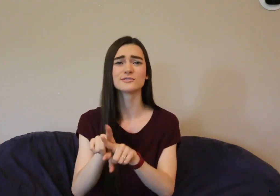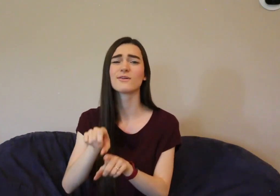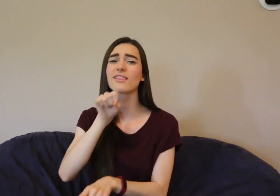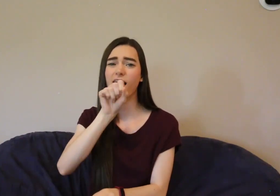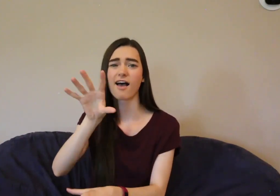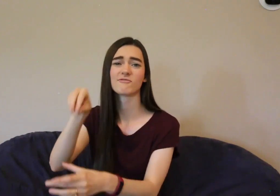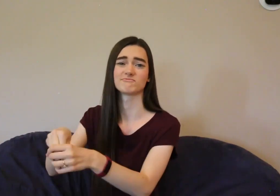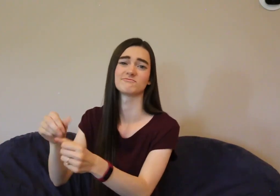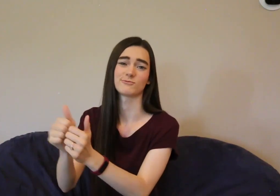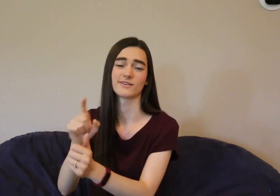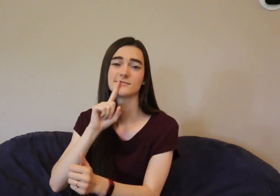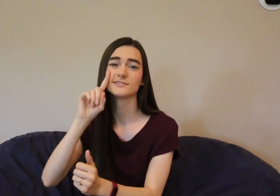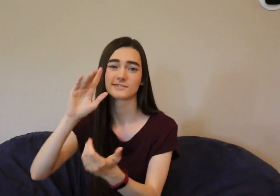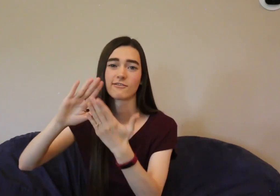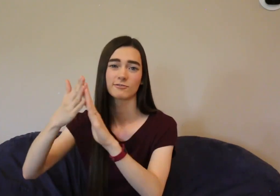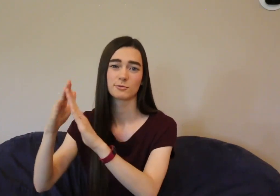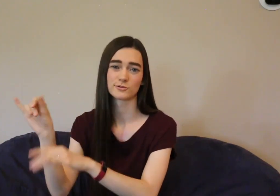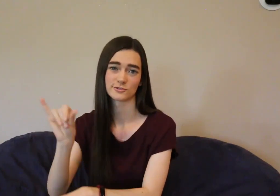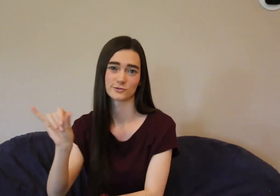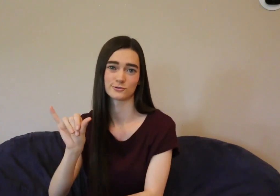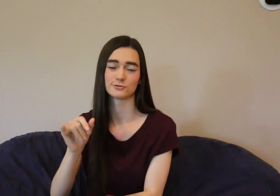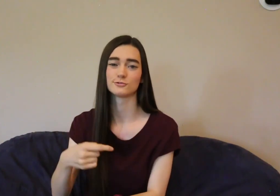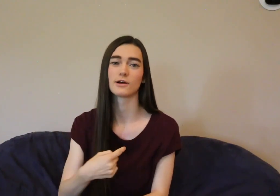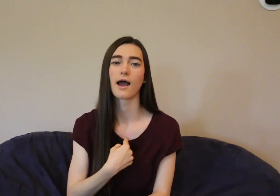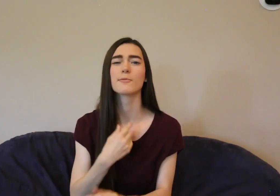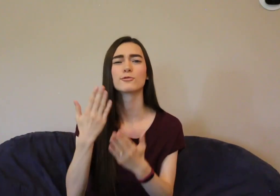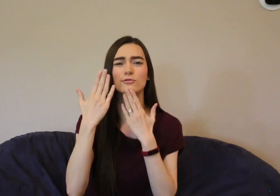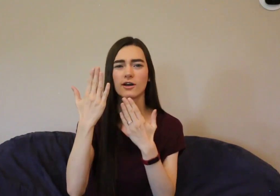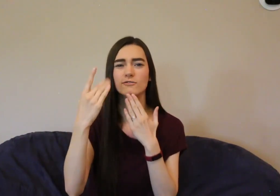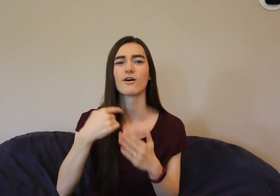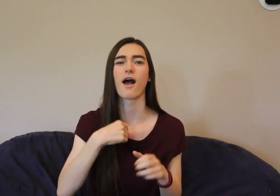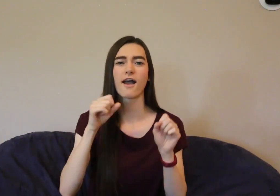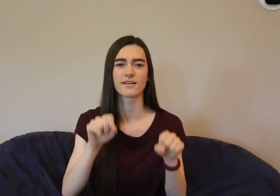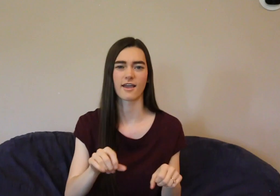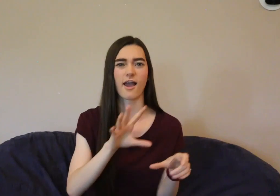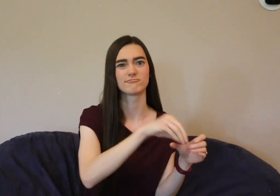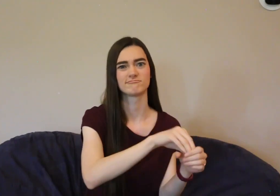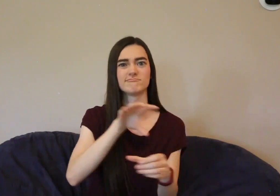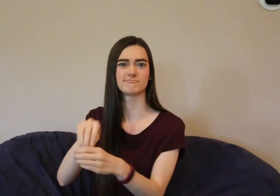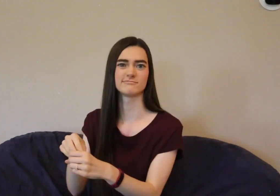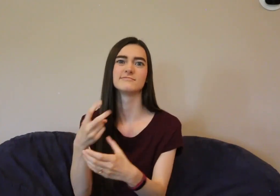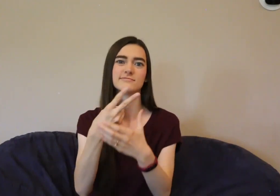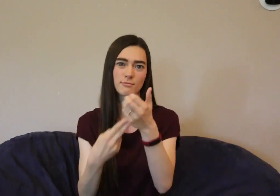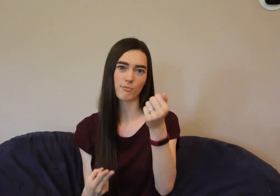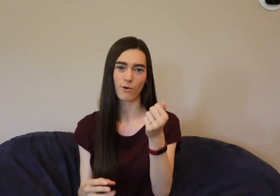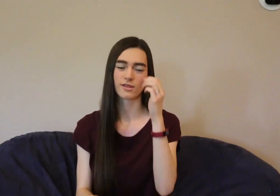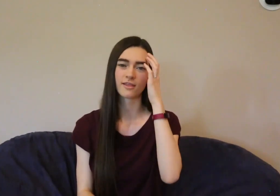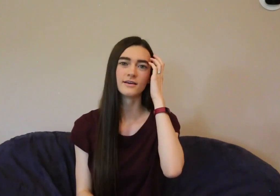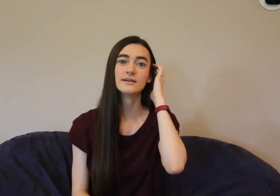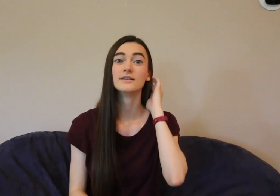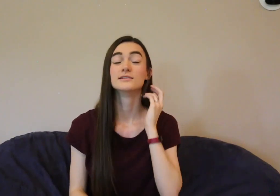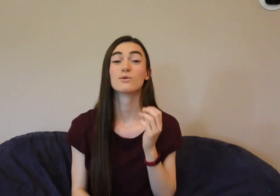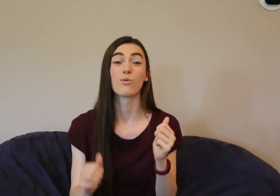but I also love being involved in the deaf community too. I'm grateful I can be involved in both.